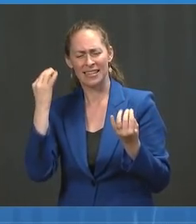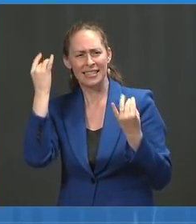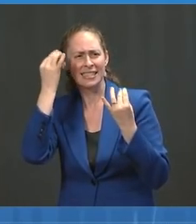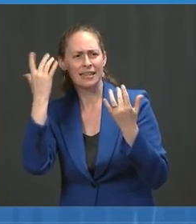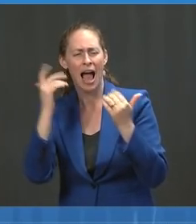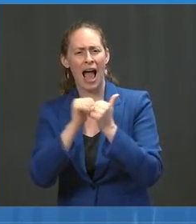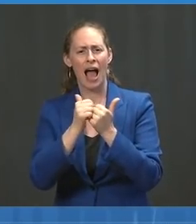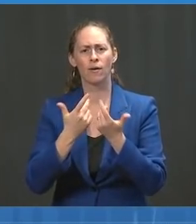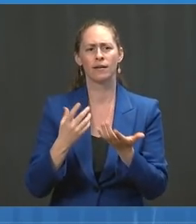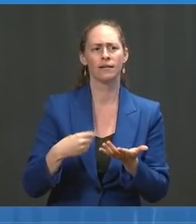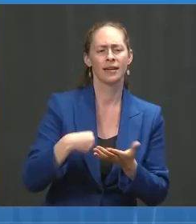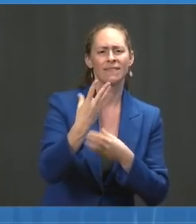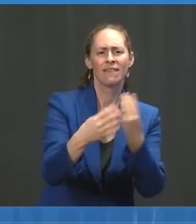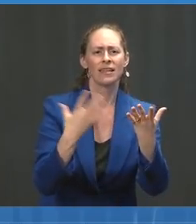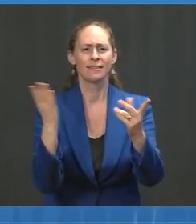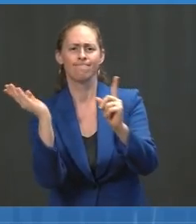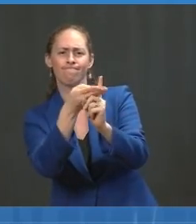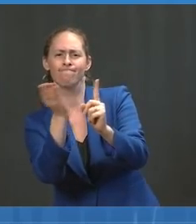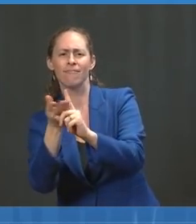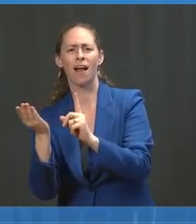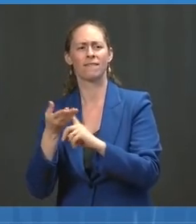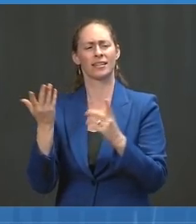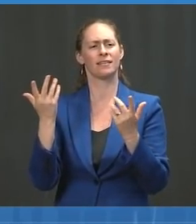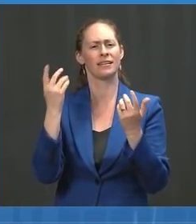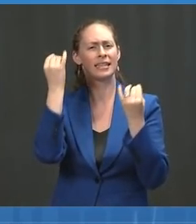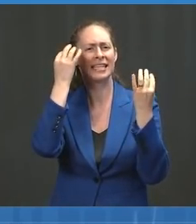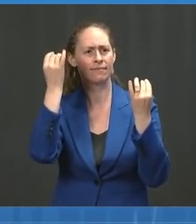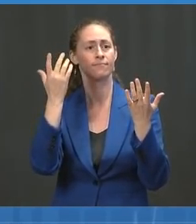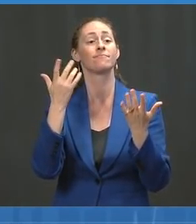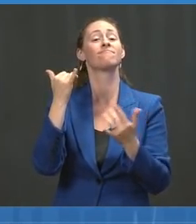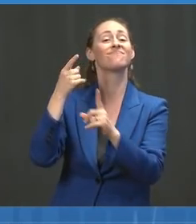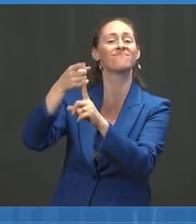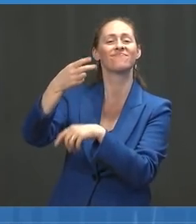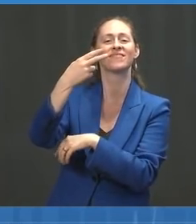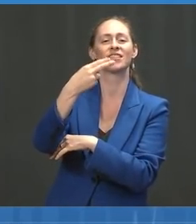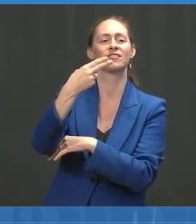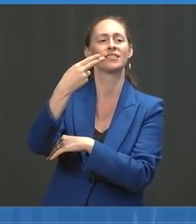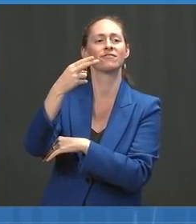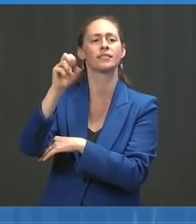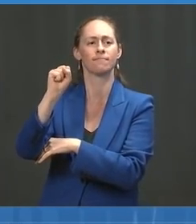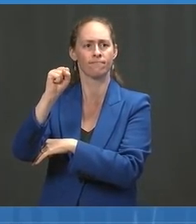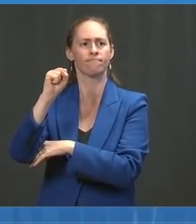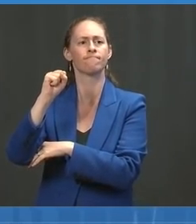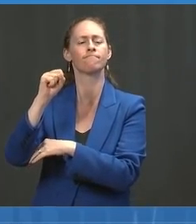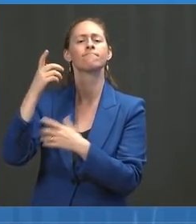Just today, HHS announced that it's changing its reimbursement policies so pharmacies